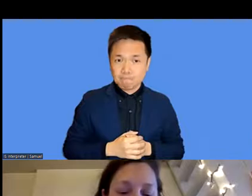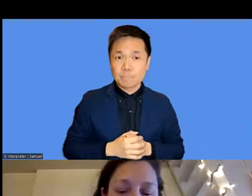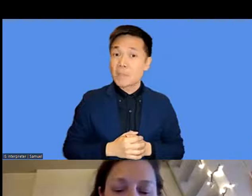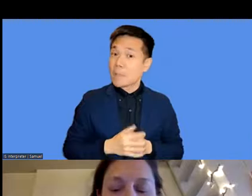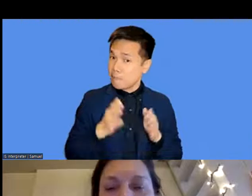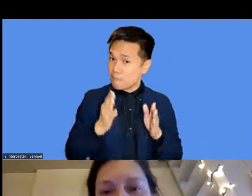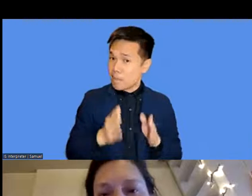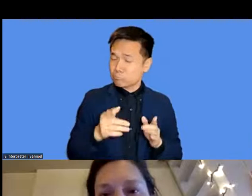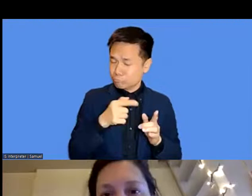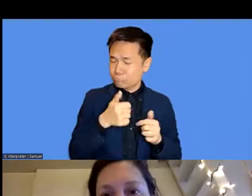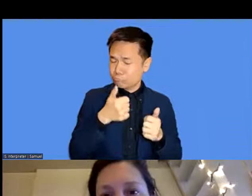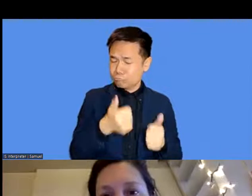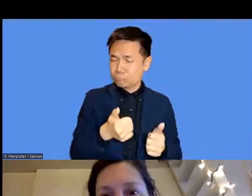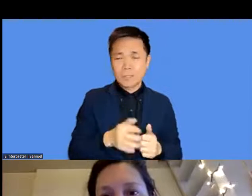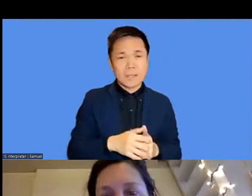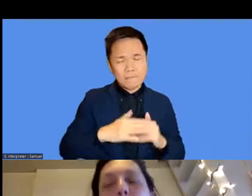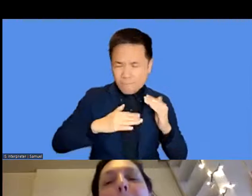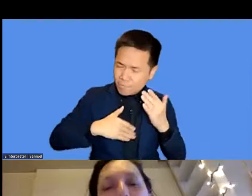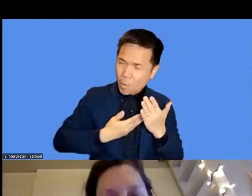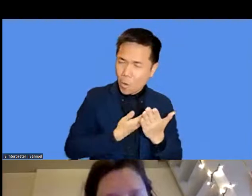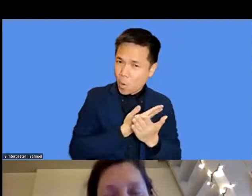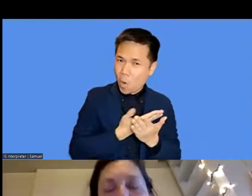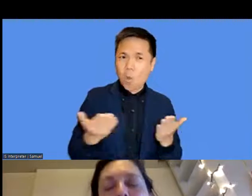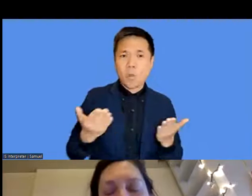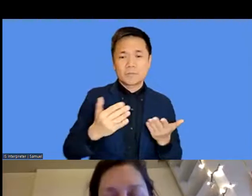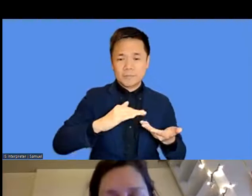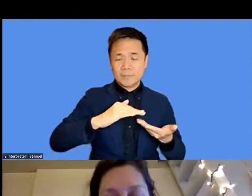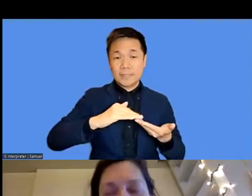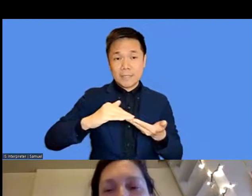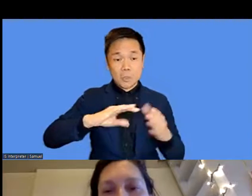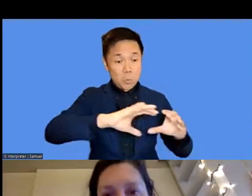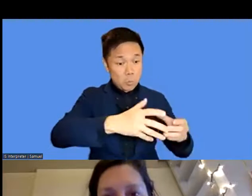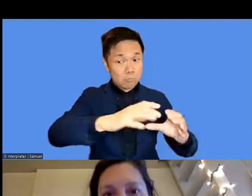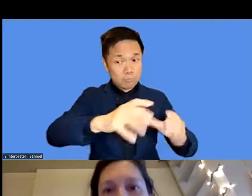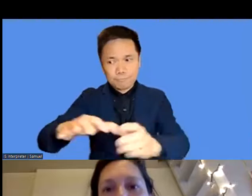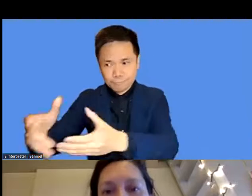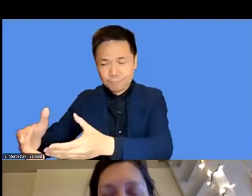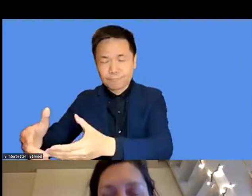This is a case of gathering all the stakeholders and ensure that everyone has place to either